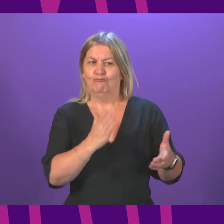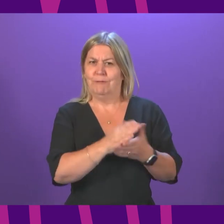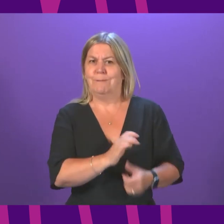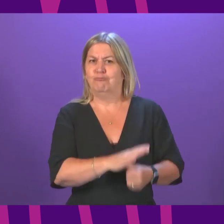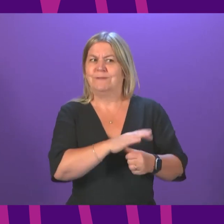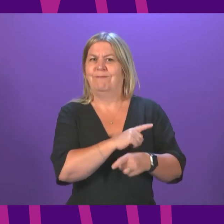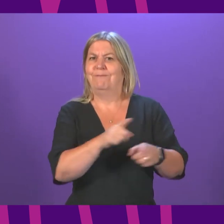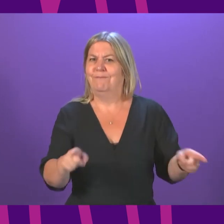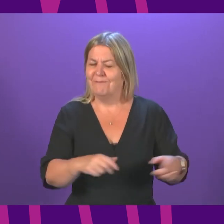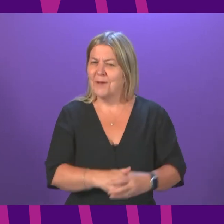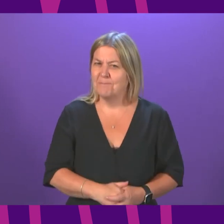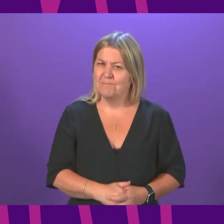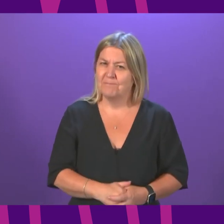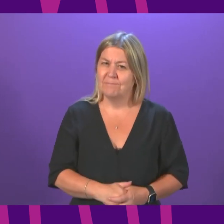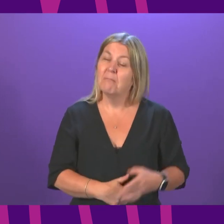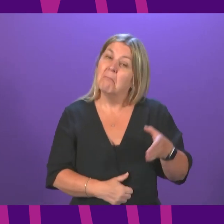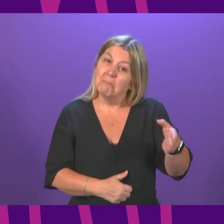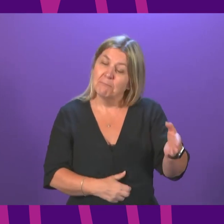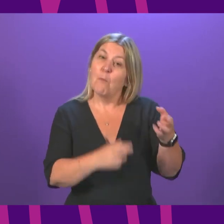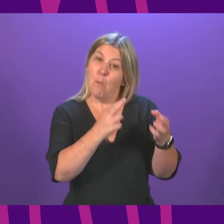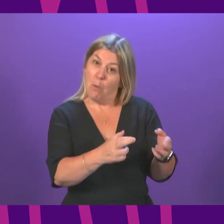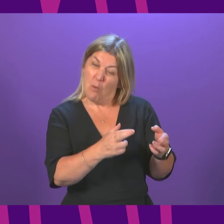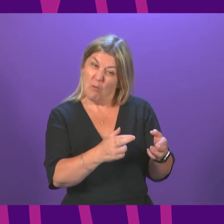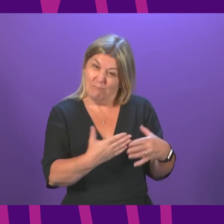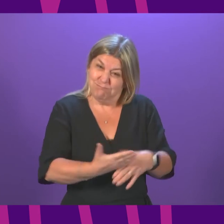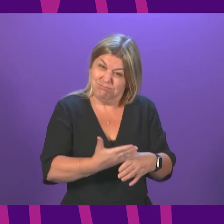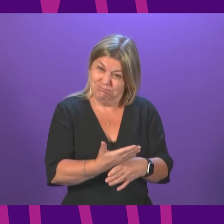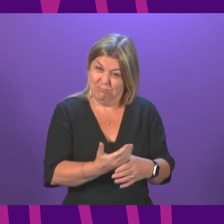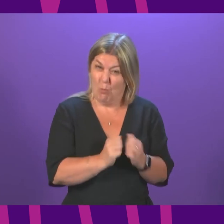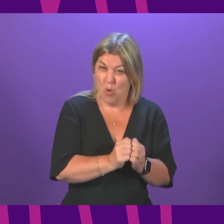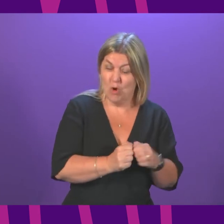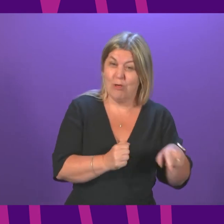We should hope for the best and plan for the worst, which means maintaining both the public